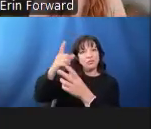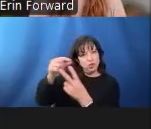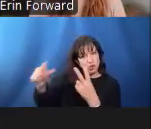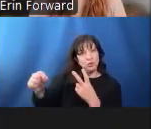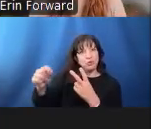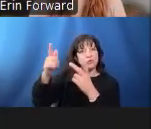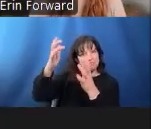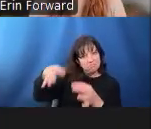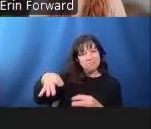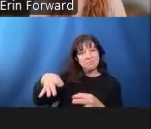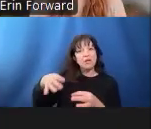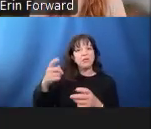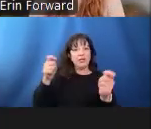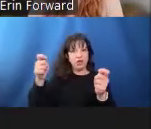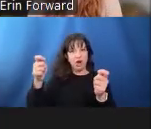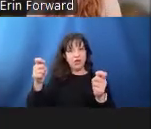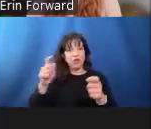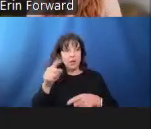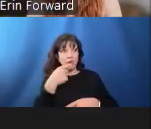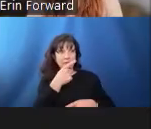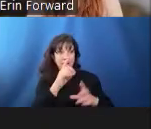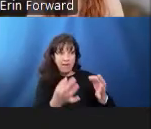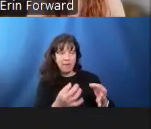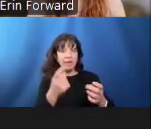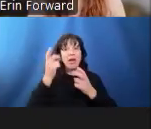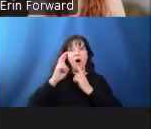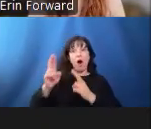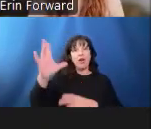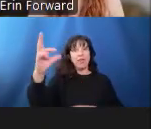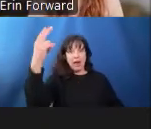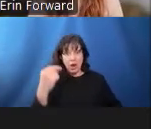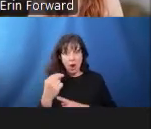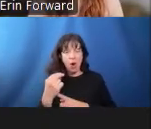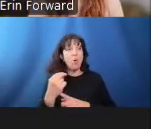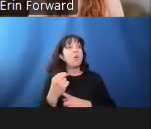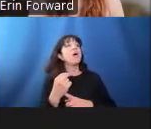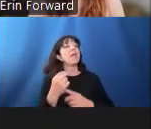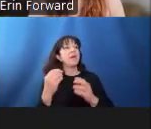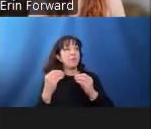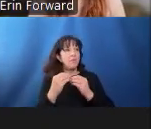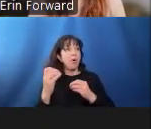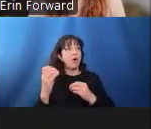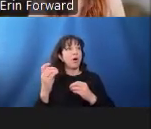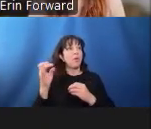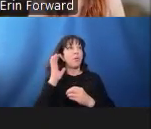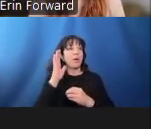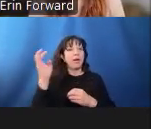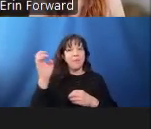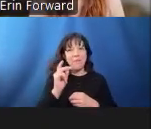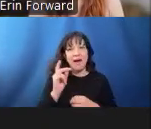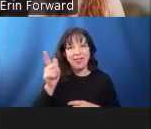tell families, too is when you honor the No they're so much more likely to come back when you I had a kid I worked with